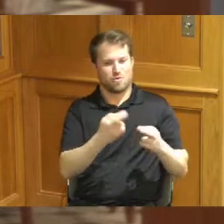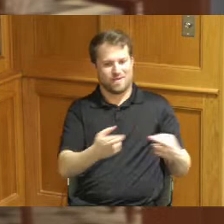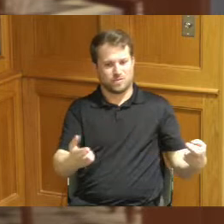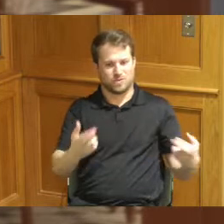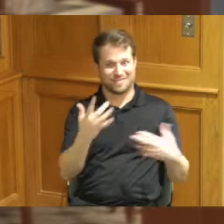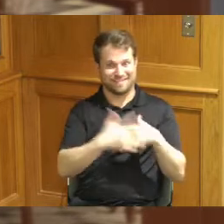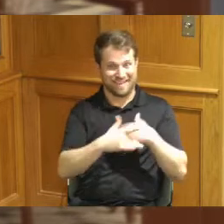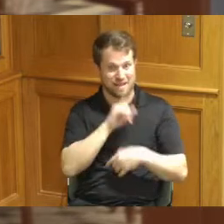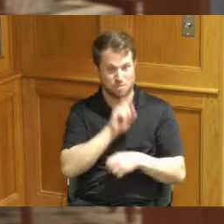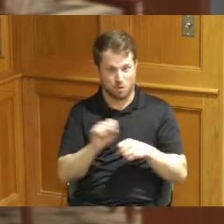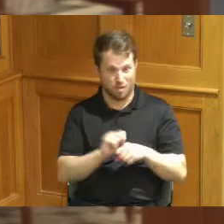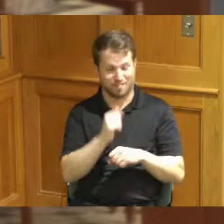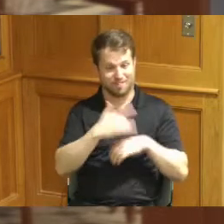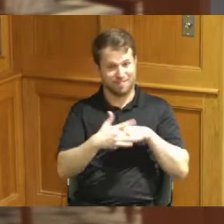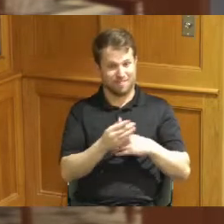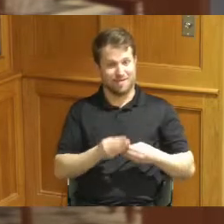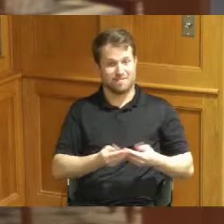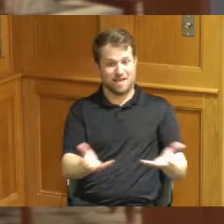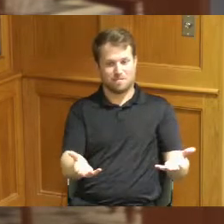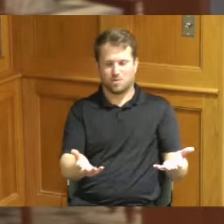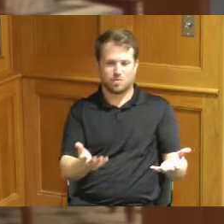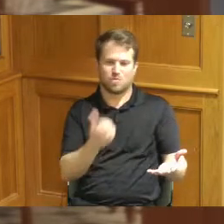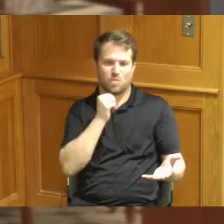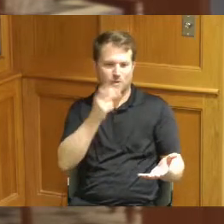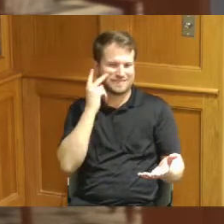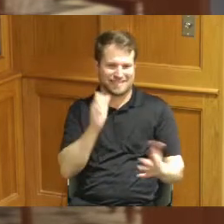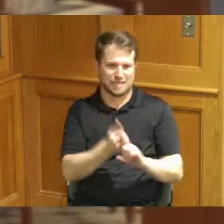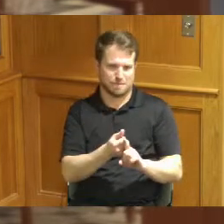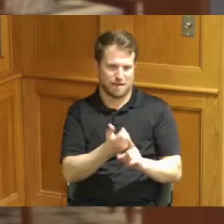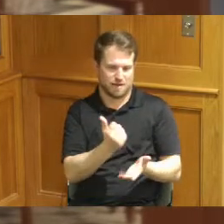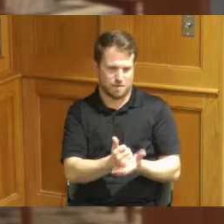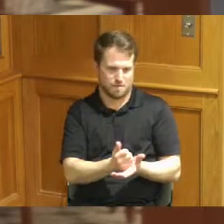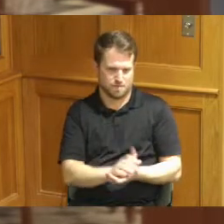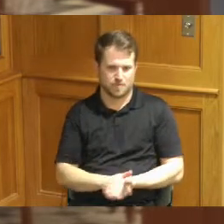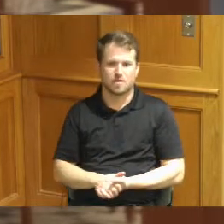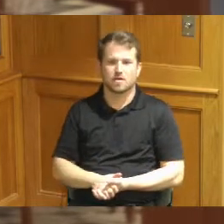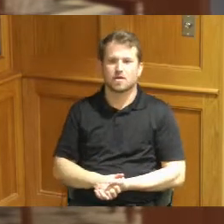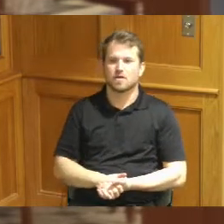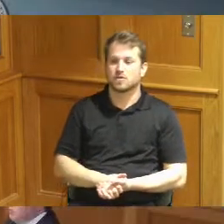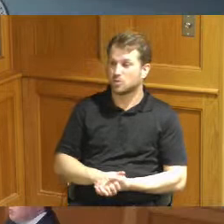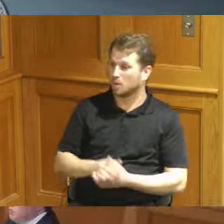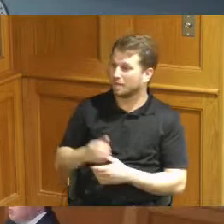get out we would see the impact yet got you so as the Administrator where are they at